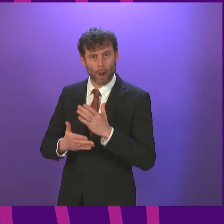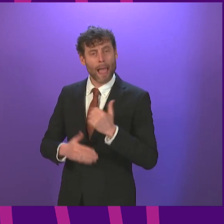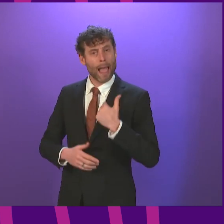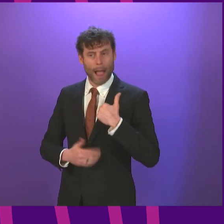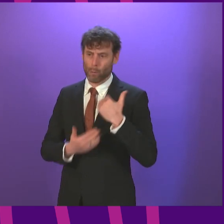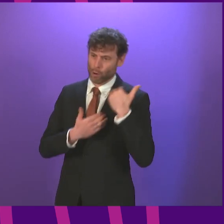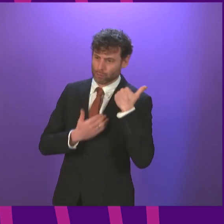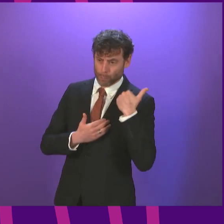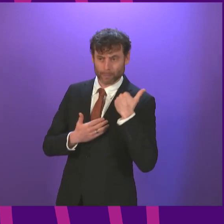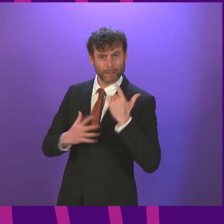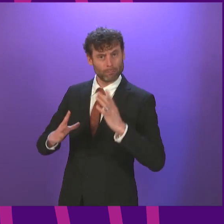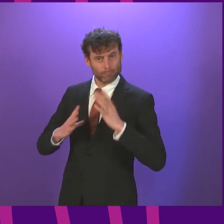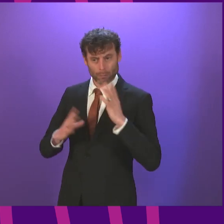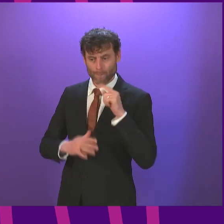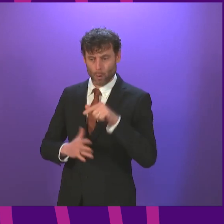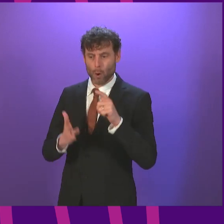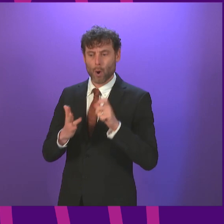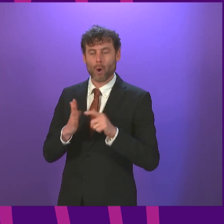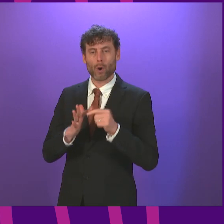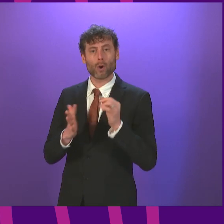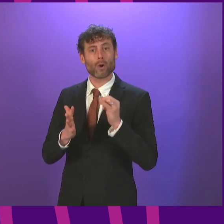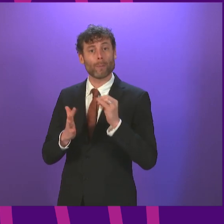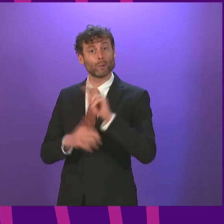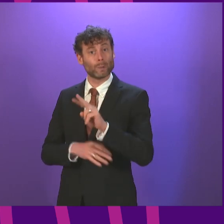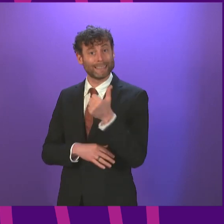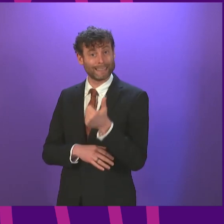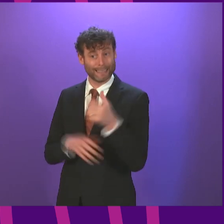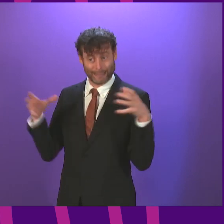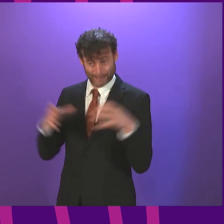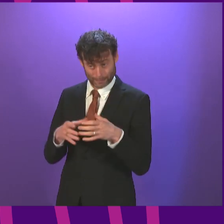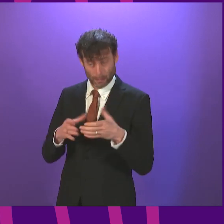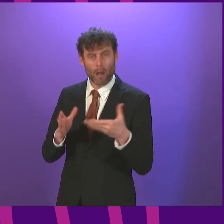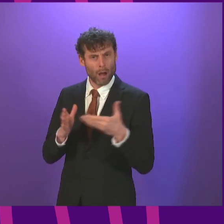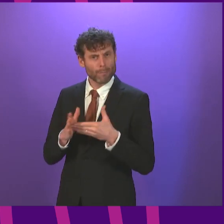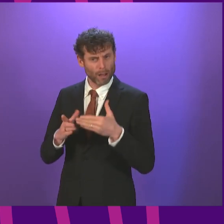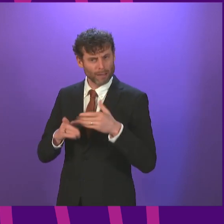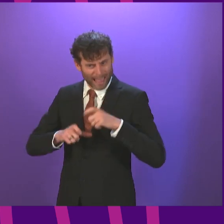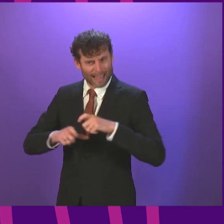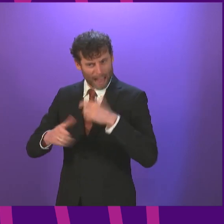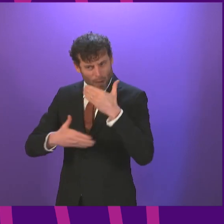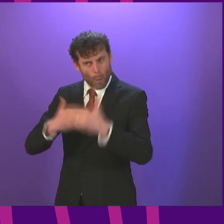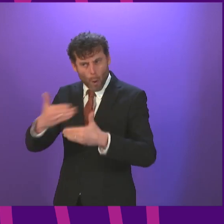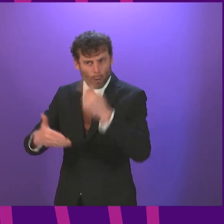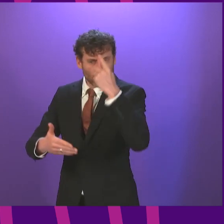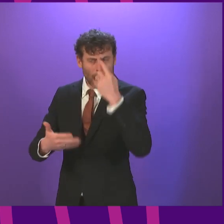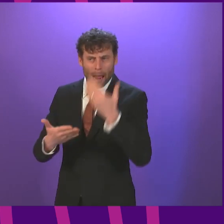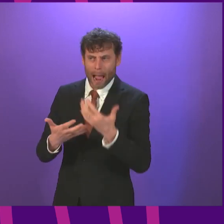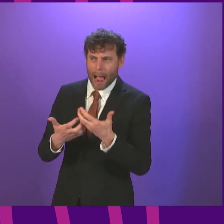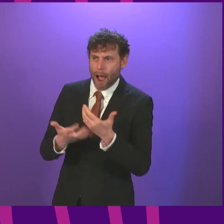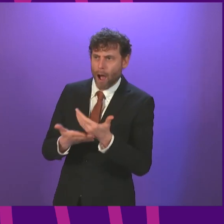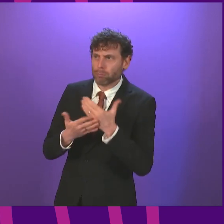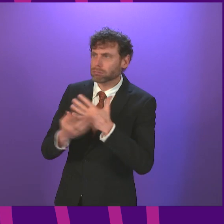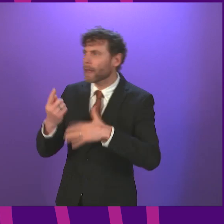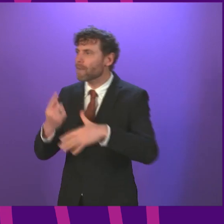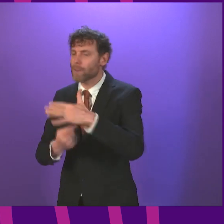will take place in Glasgow later this year. That offers a range of questions and obligations